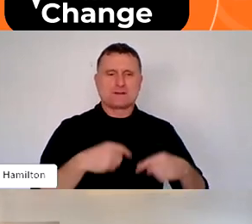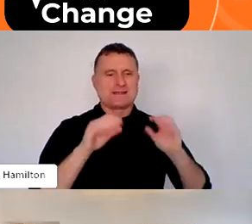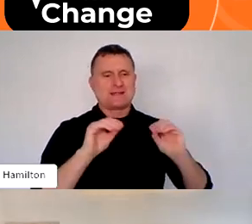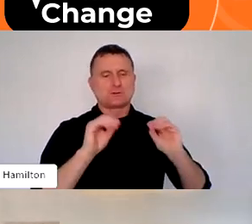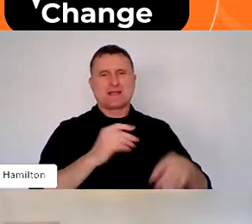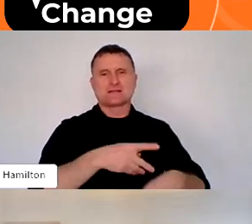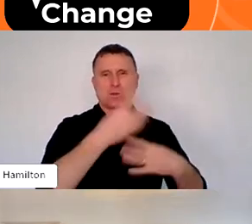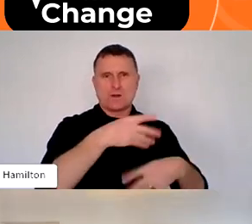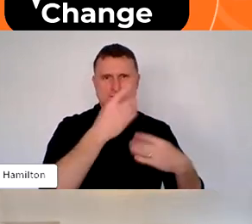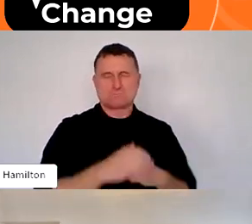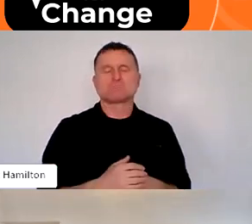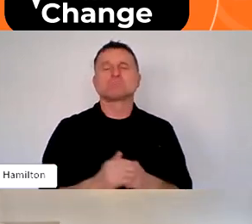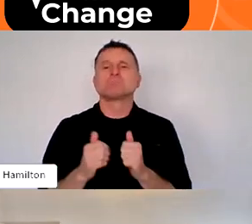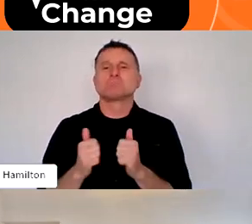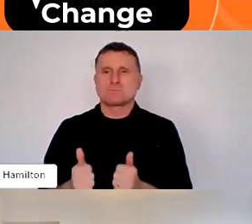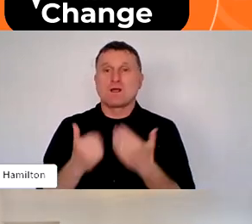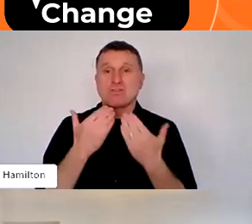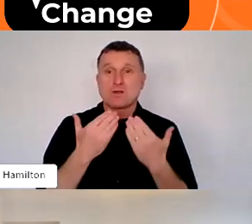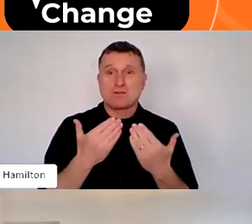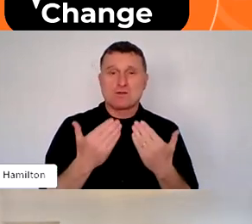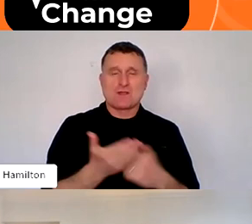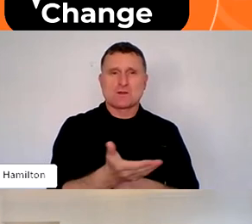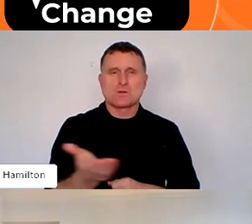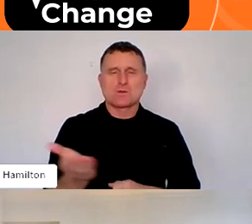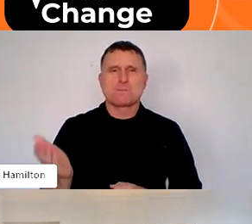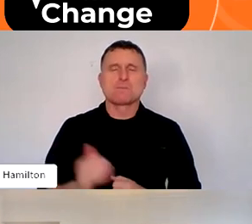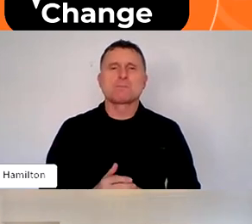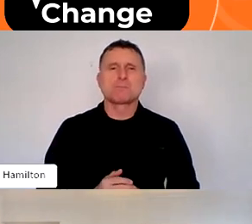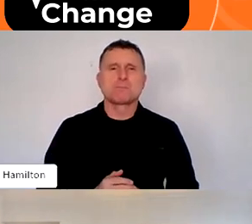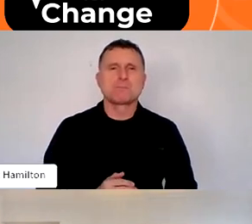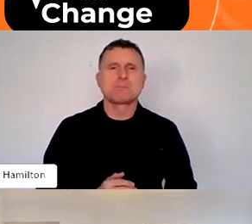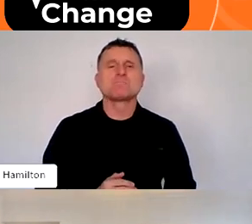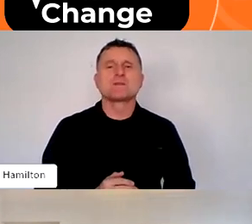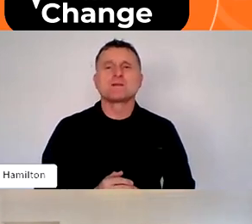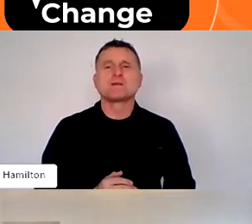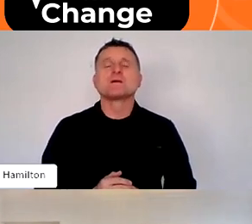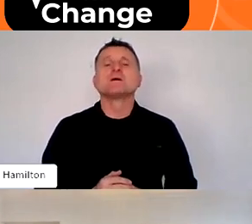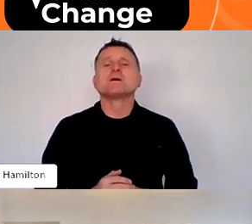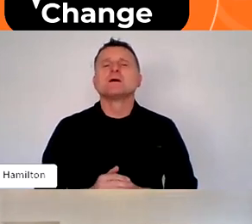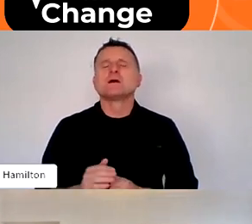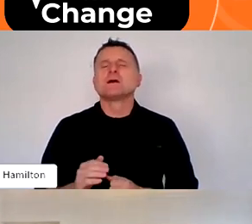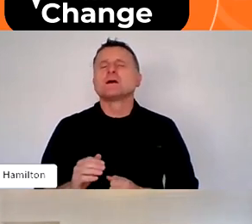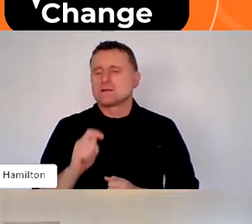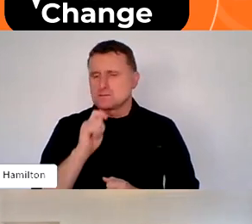Tēnā tātou katoa. Kia ora Missy -- pardon me, I was looking there